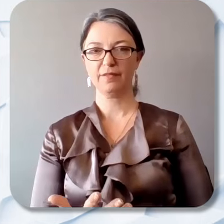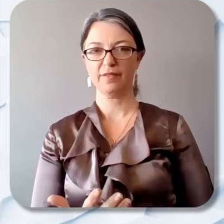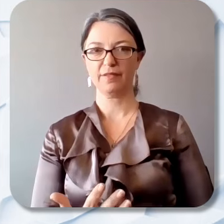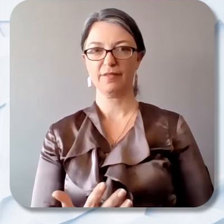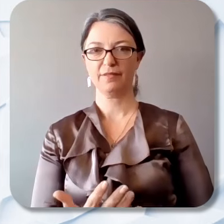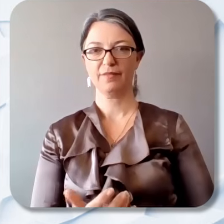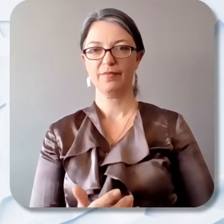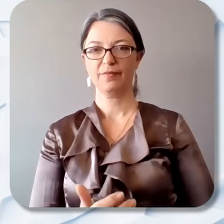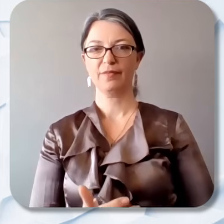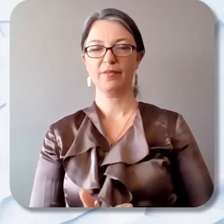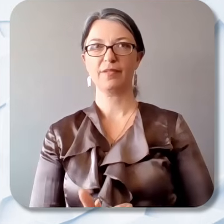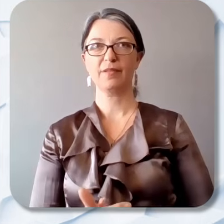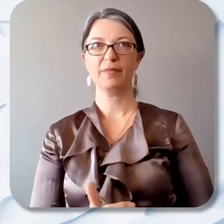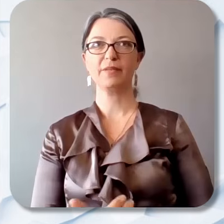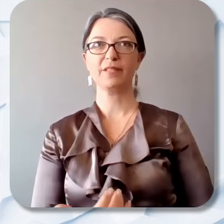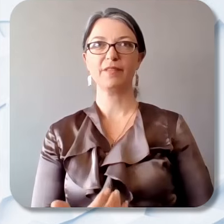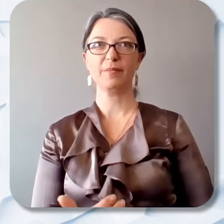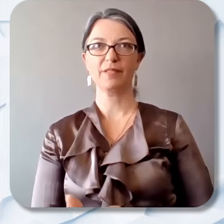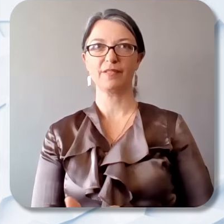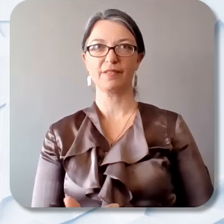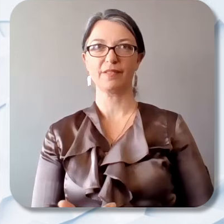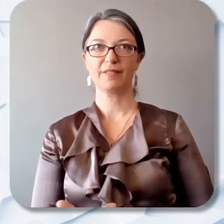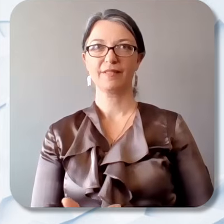so I am just kind of going through some of these questions.